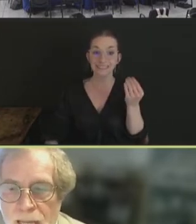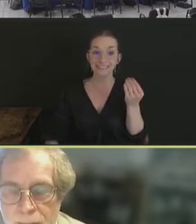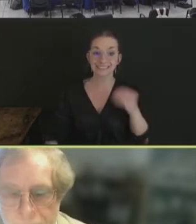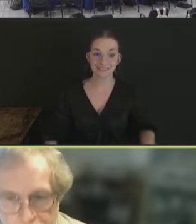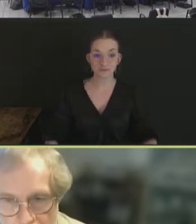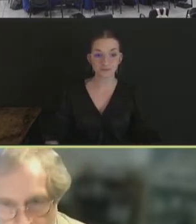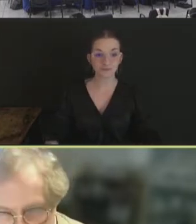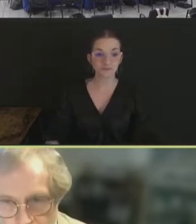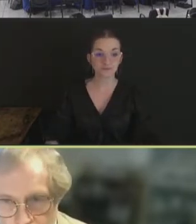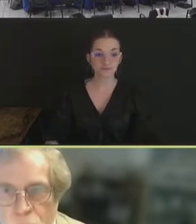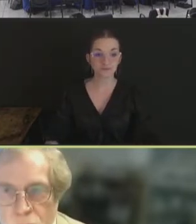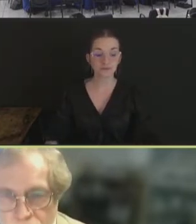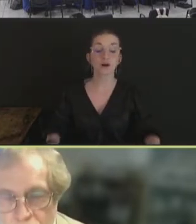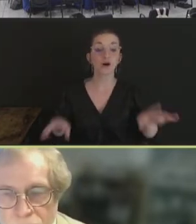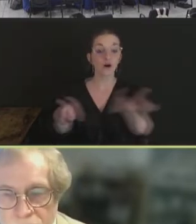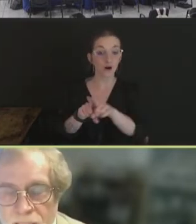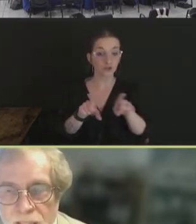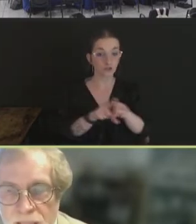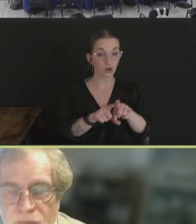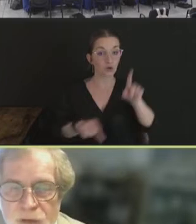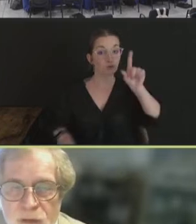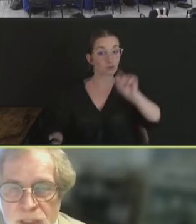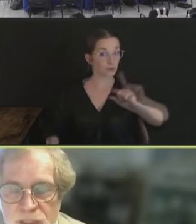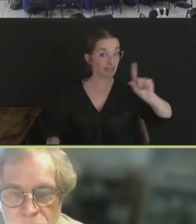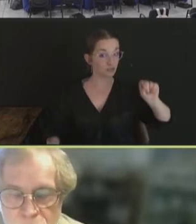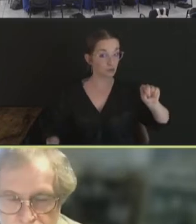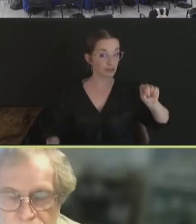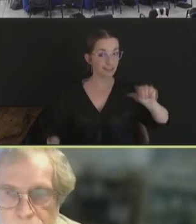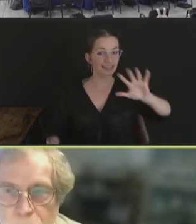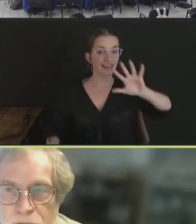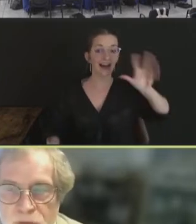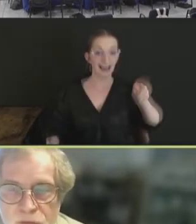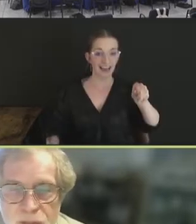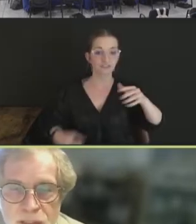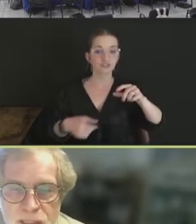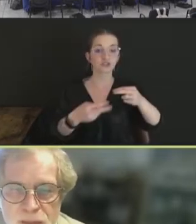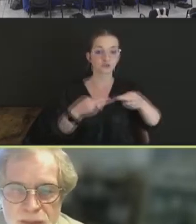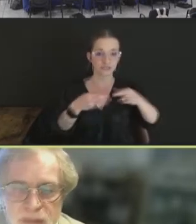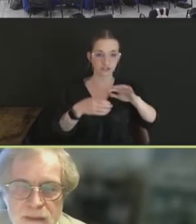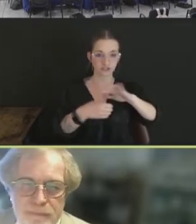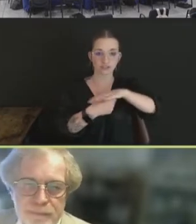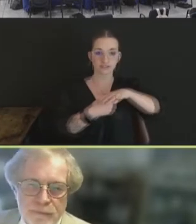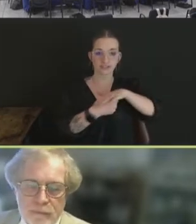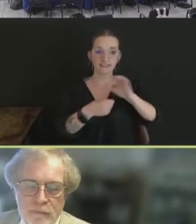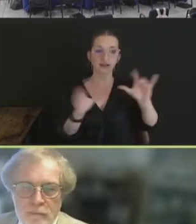Also, in 2020, the African region was certified polio-free. Next, please.